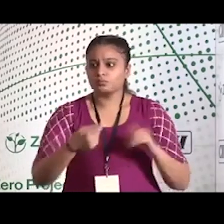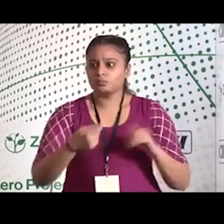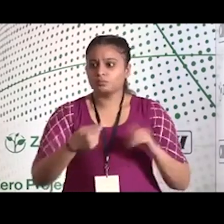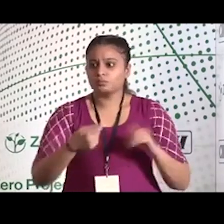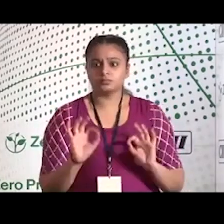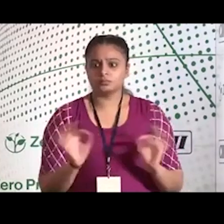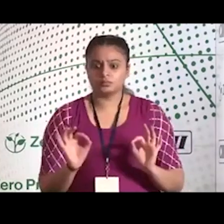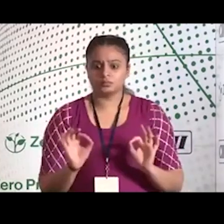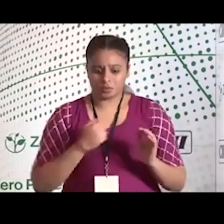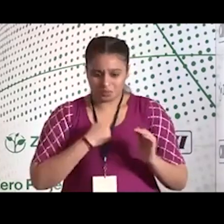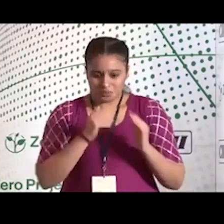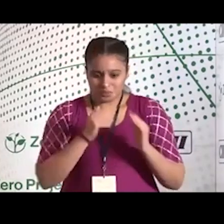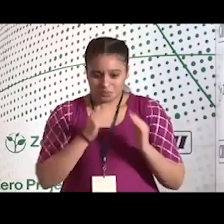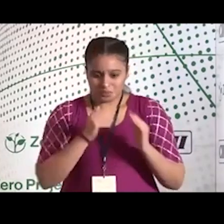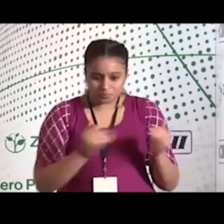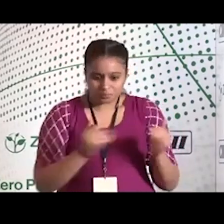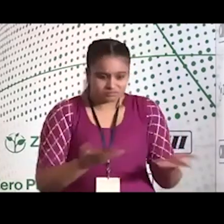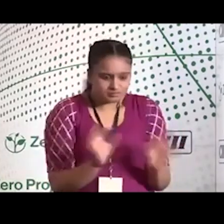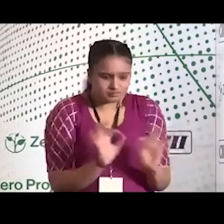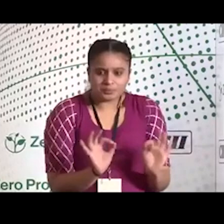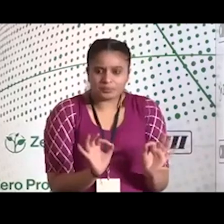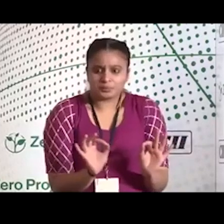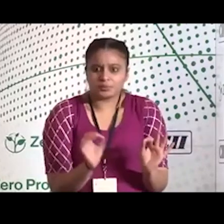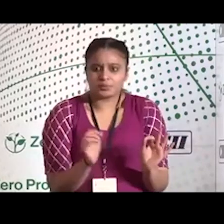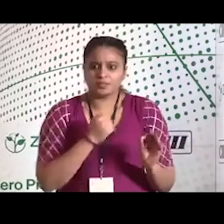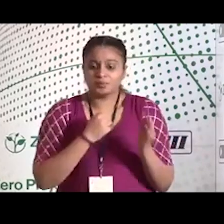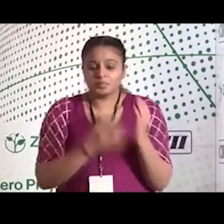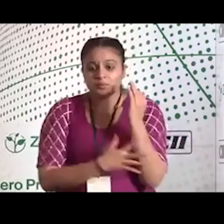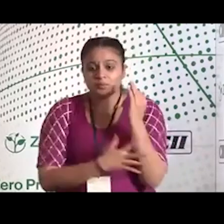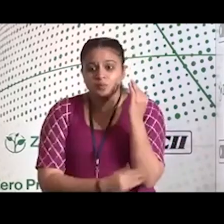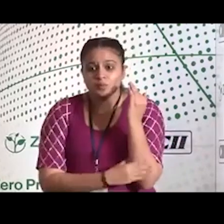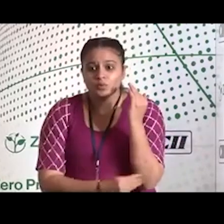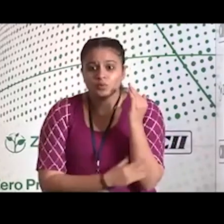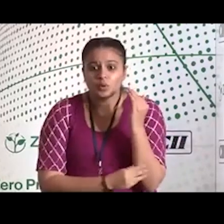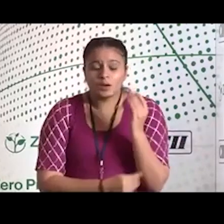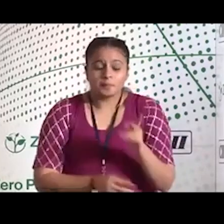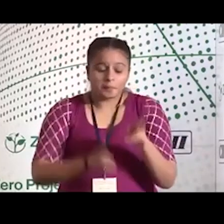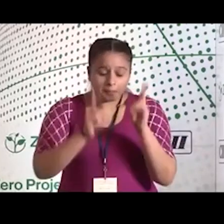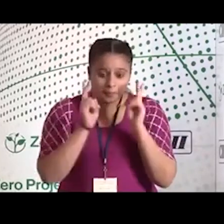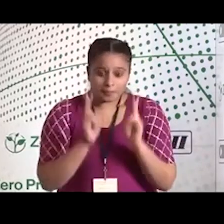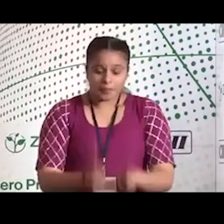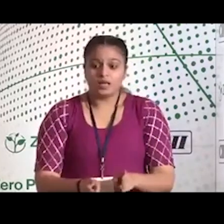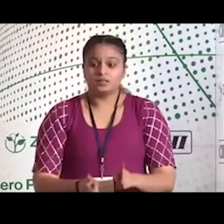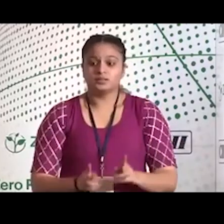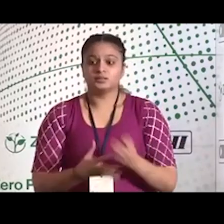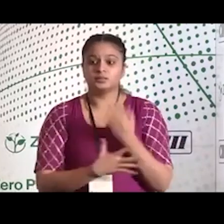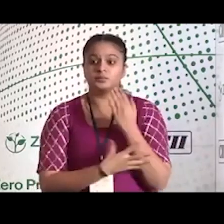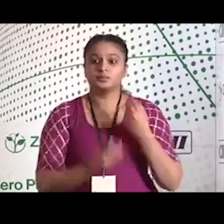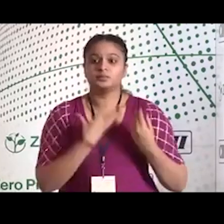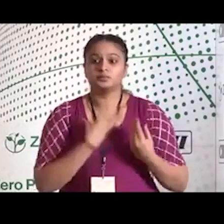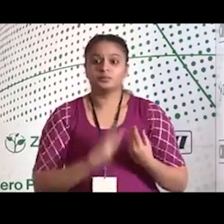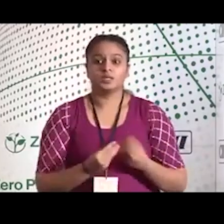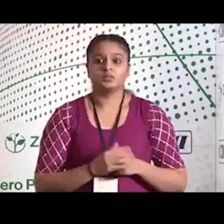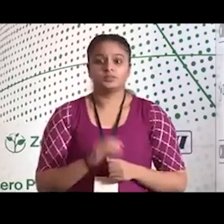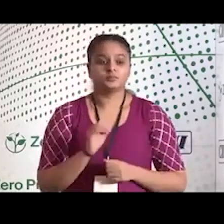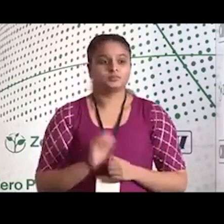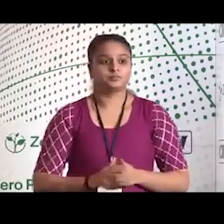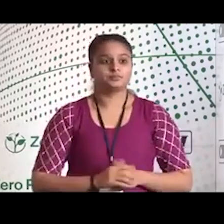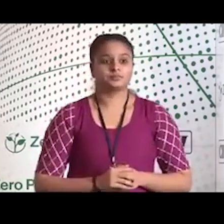that Anita the record even or Watson but but whatever. So because of all the taunts